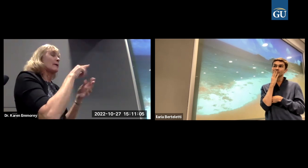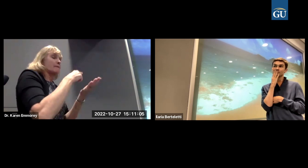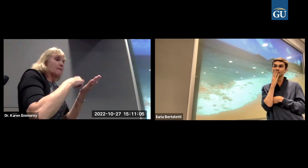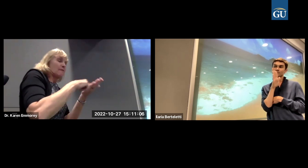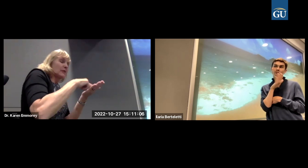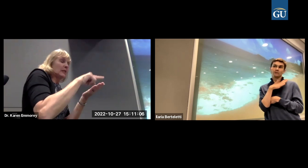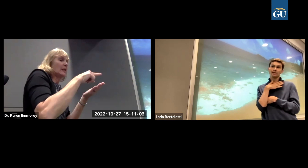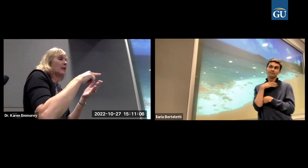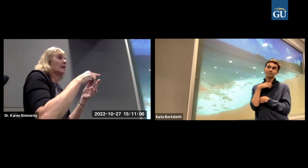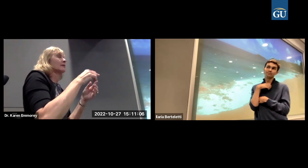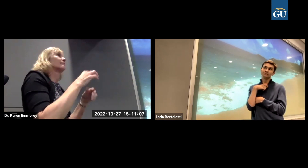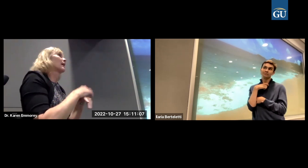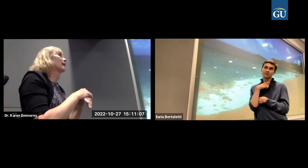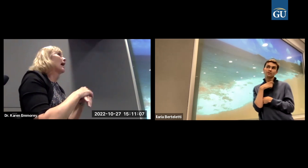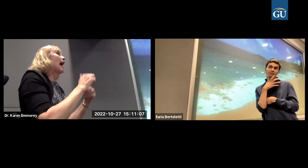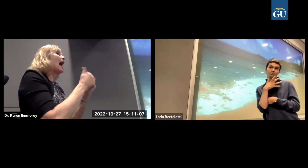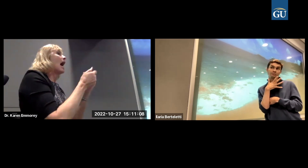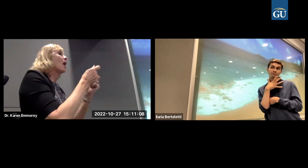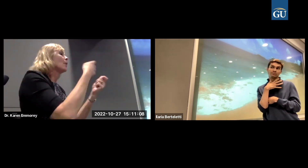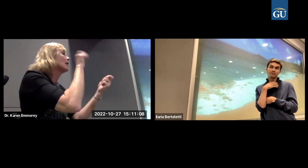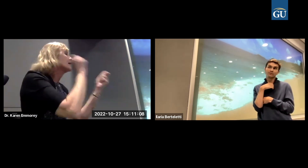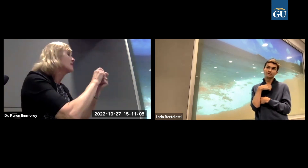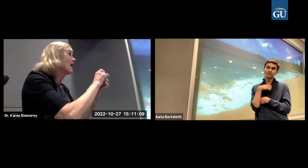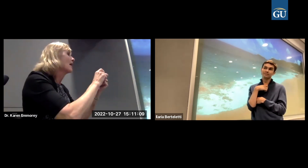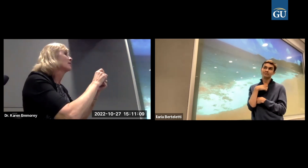so, for example.